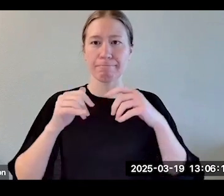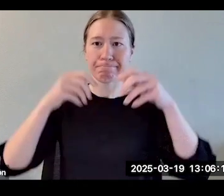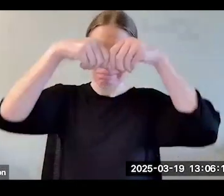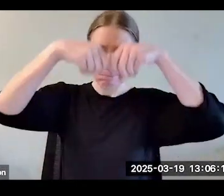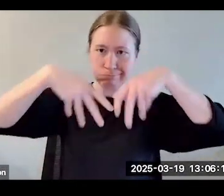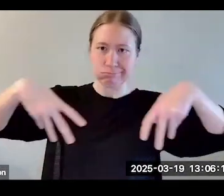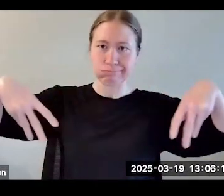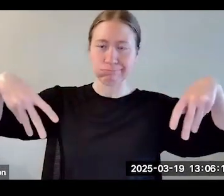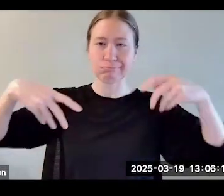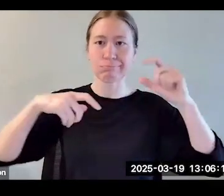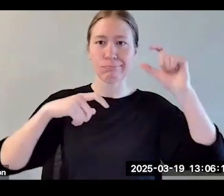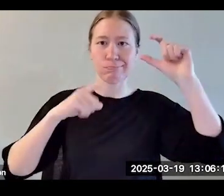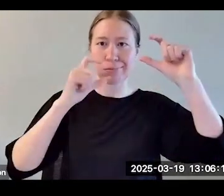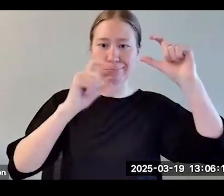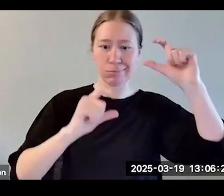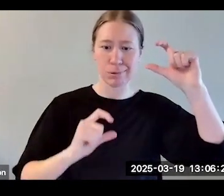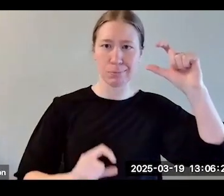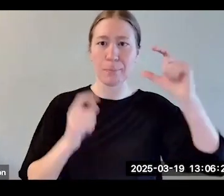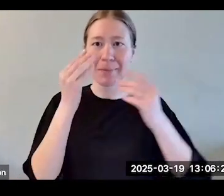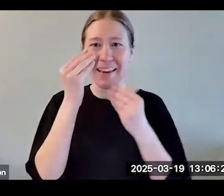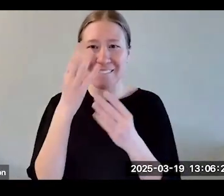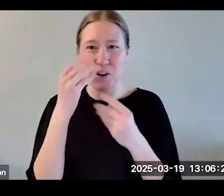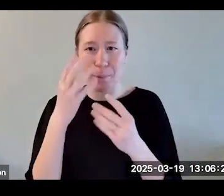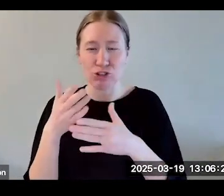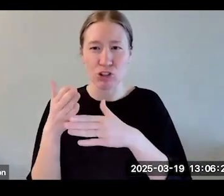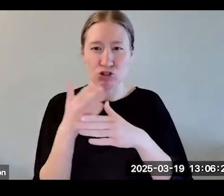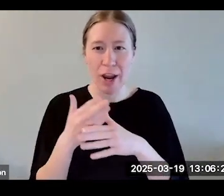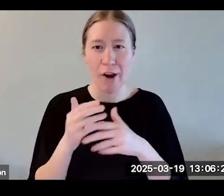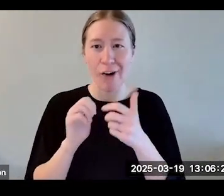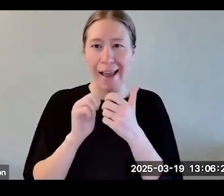to convey information about how the document should be used.